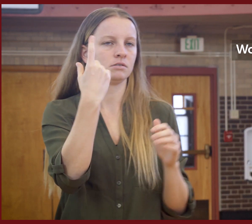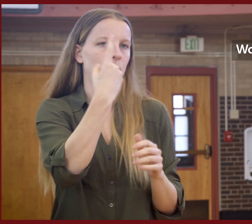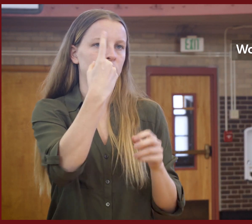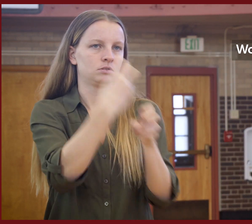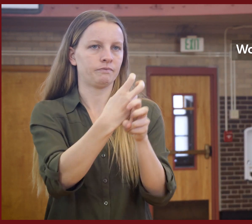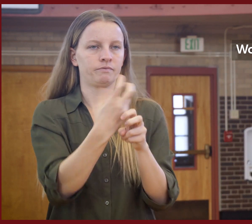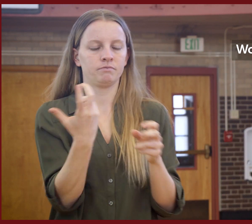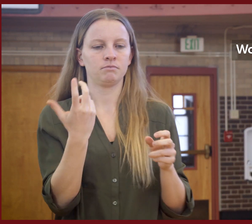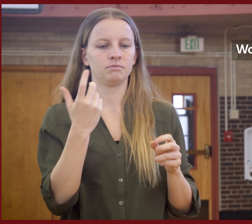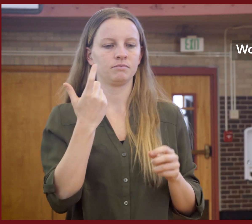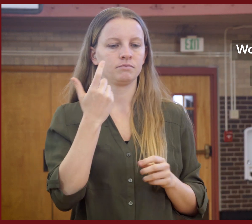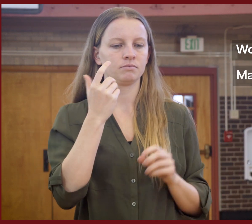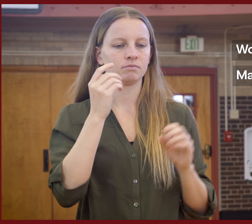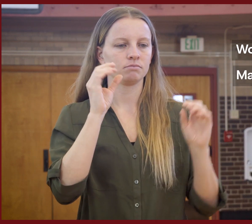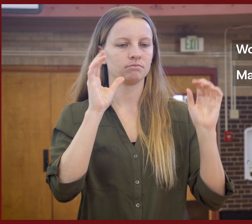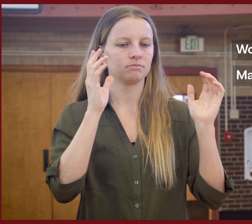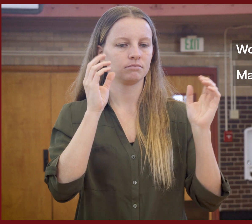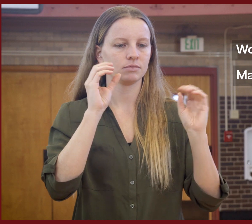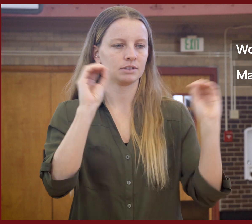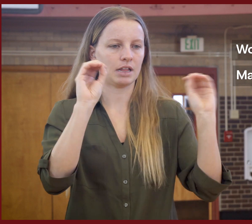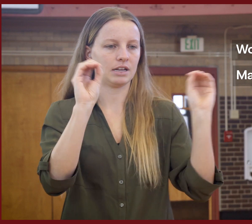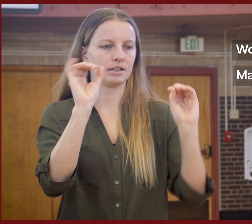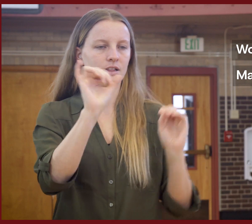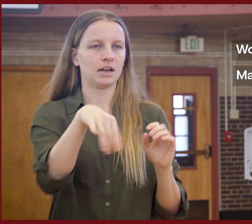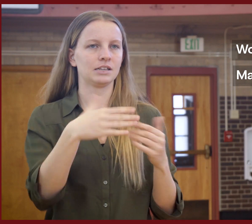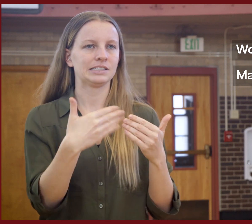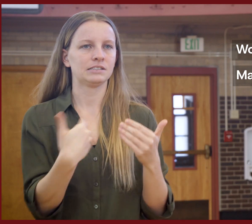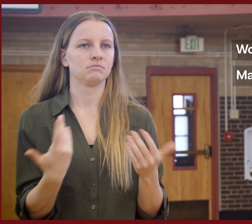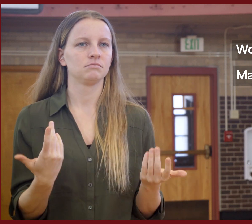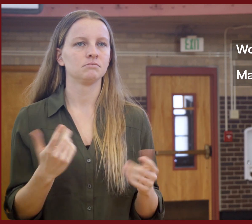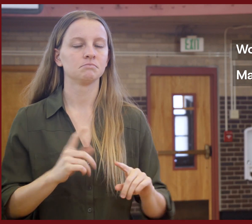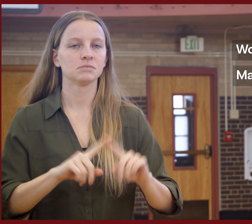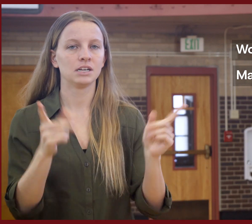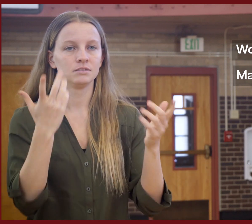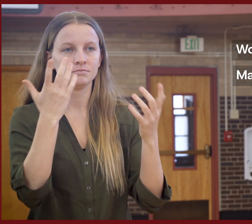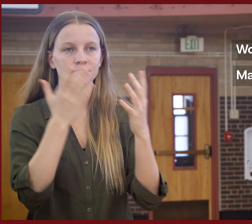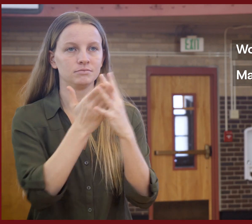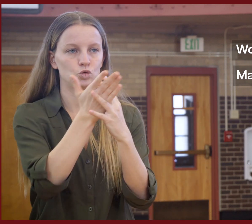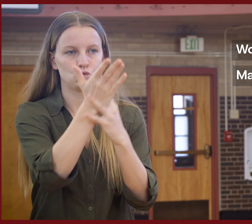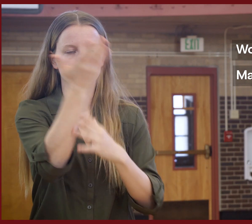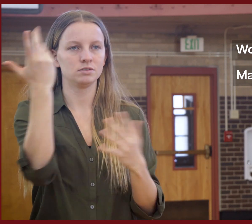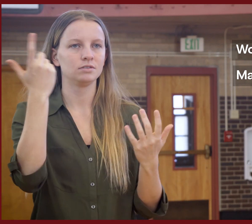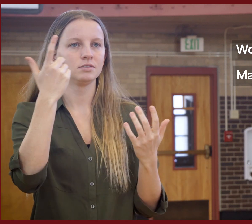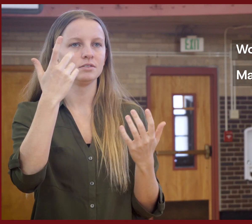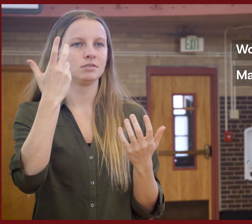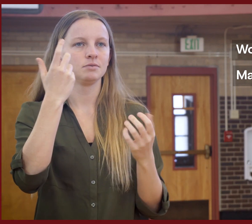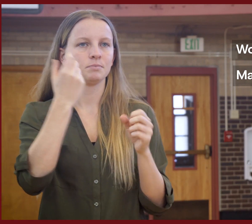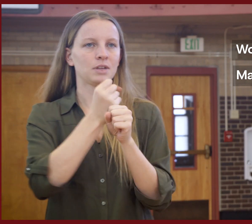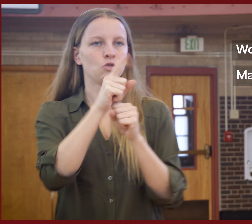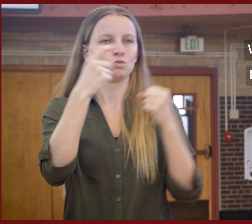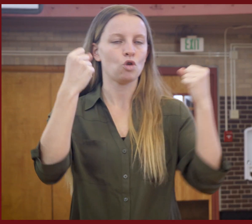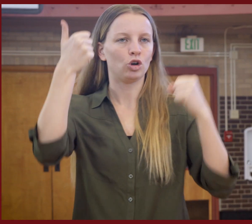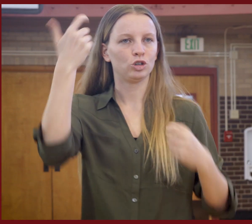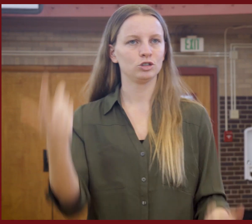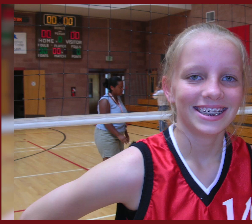That was the tough part, but nothing like that is easy. But, again, you get through it and it makes you stronger.